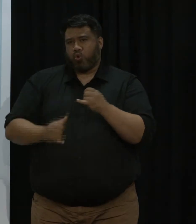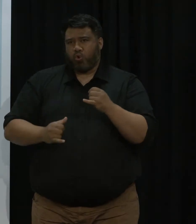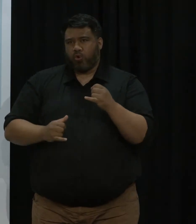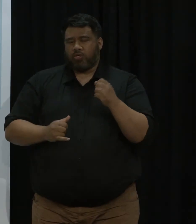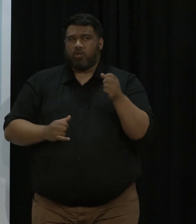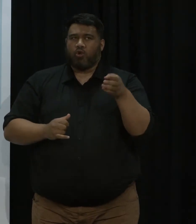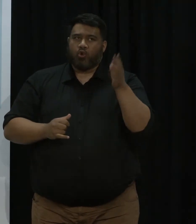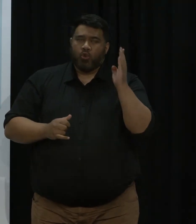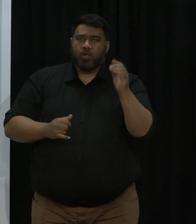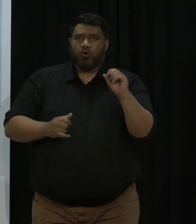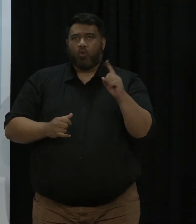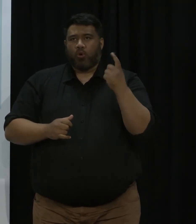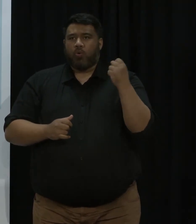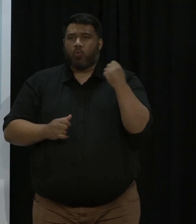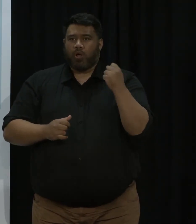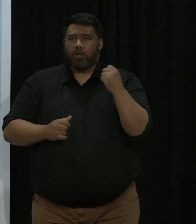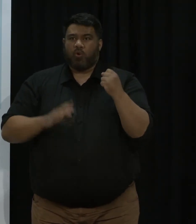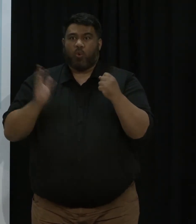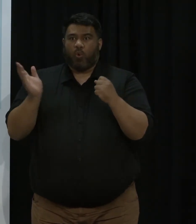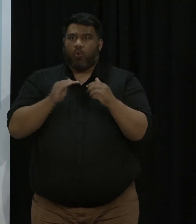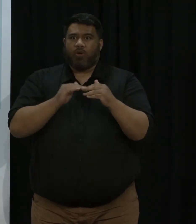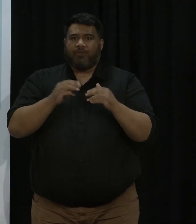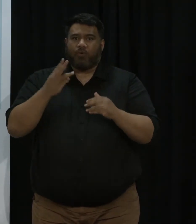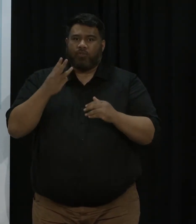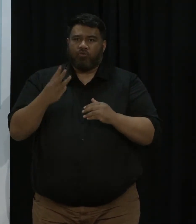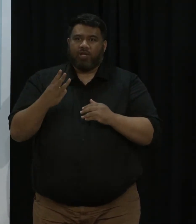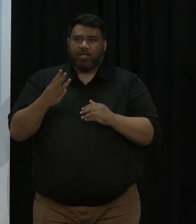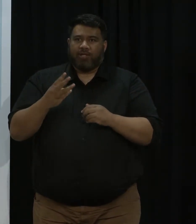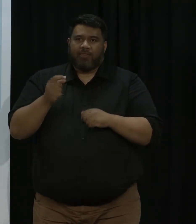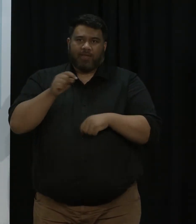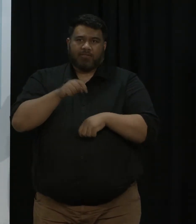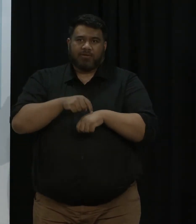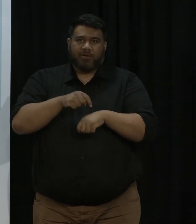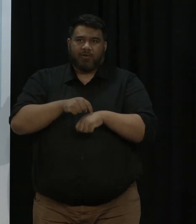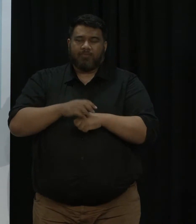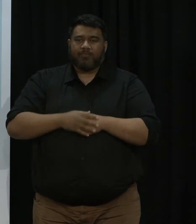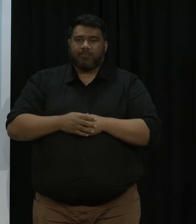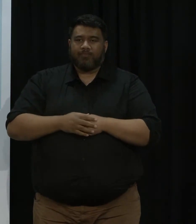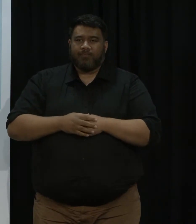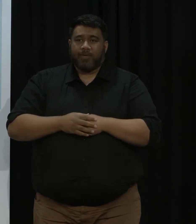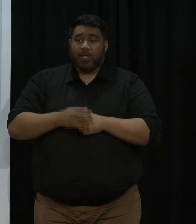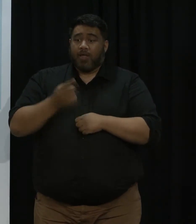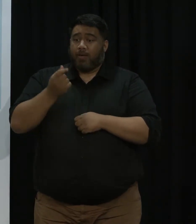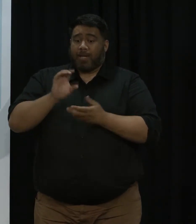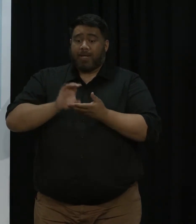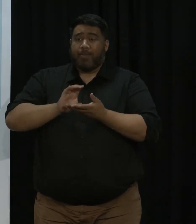November and 9 November 2021. This covers a period where